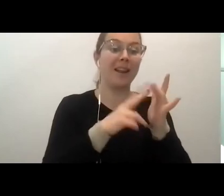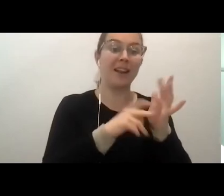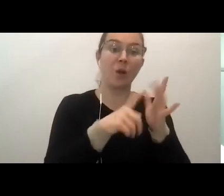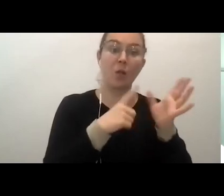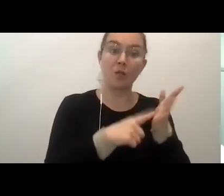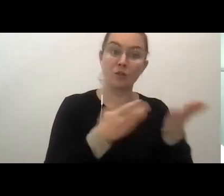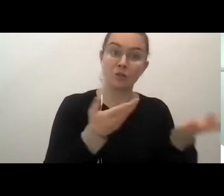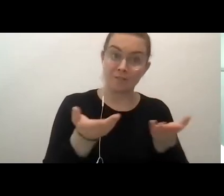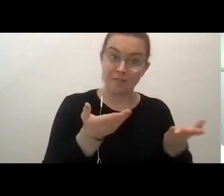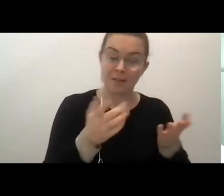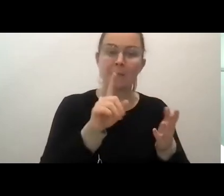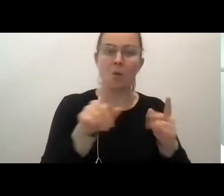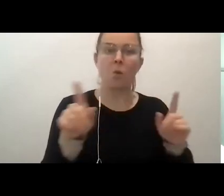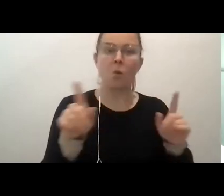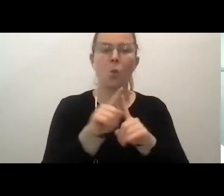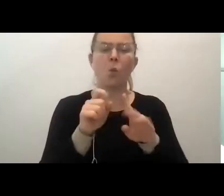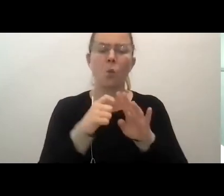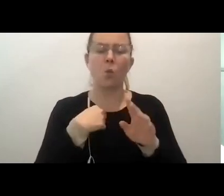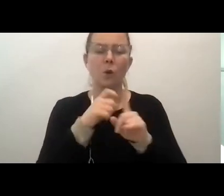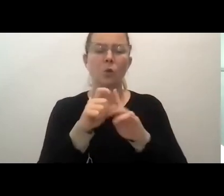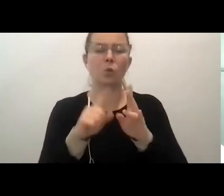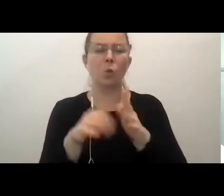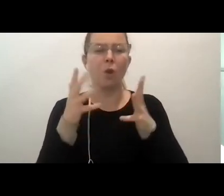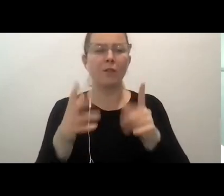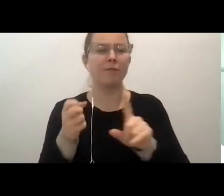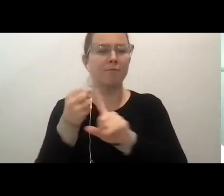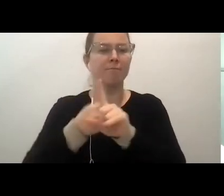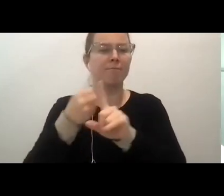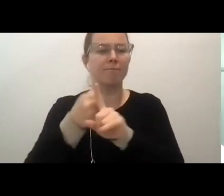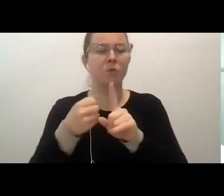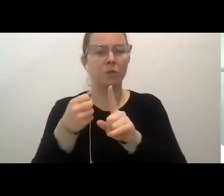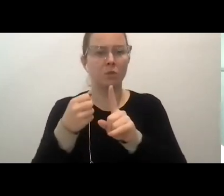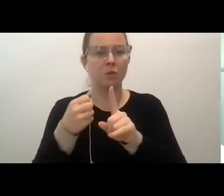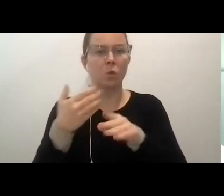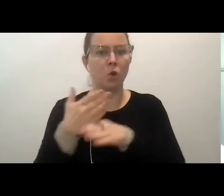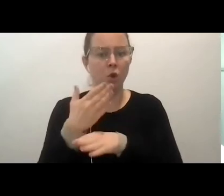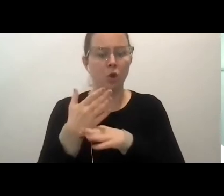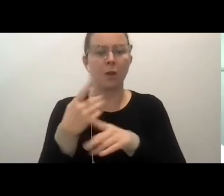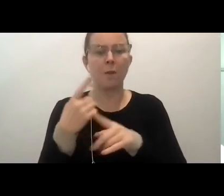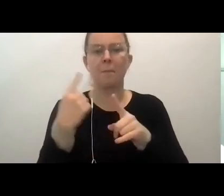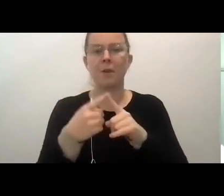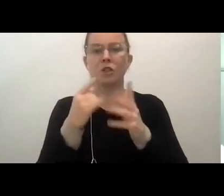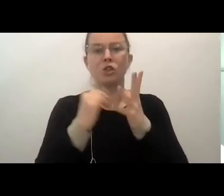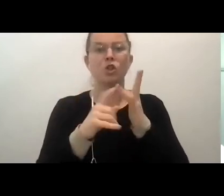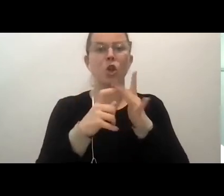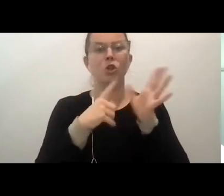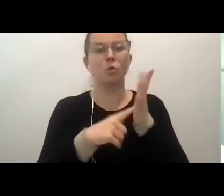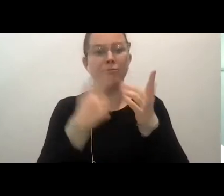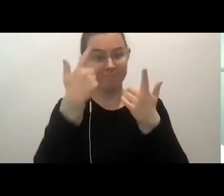another, we also do a lot of advocacy work and social initiatives such as this one where